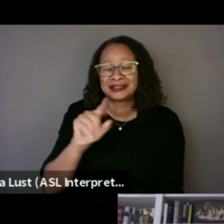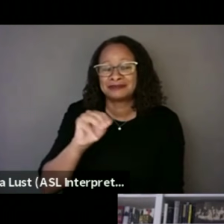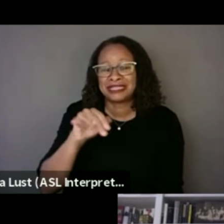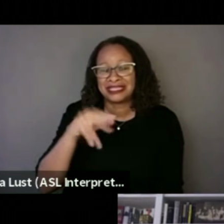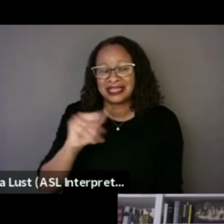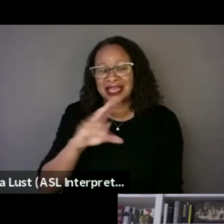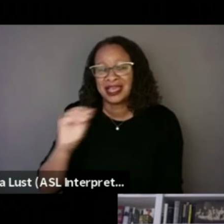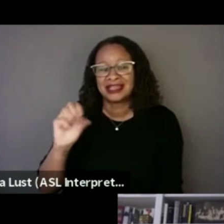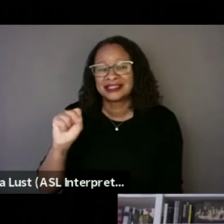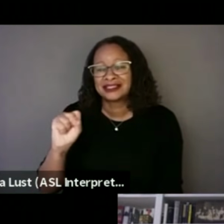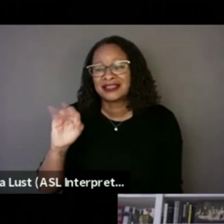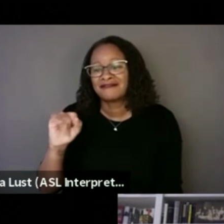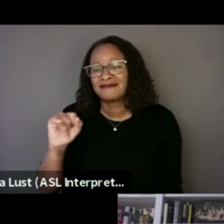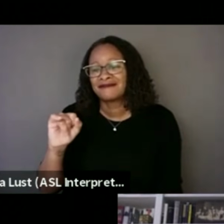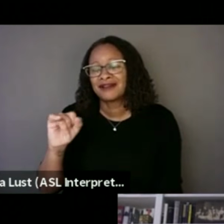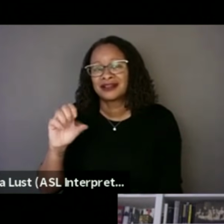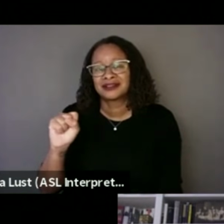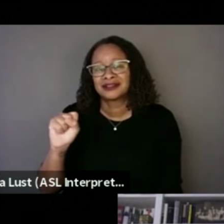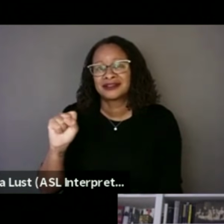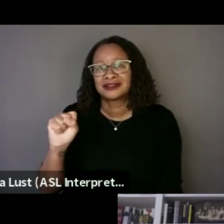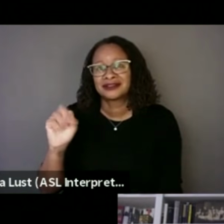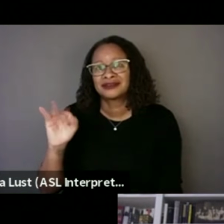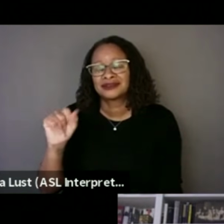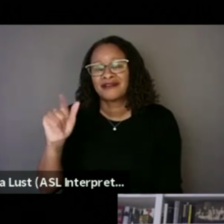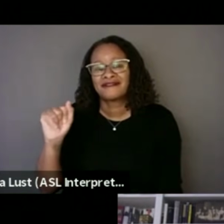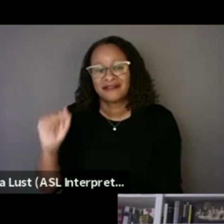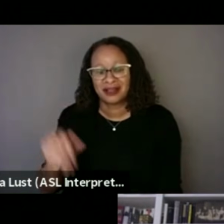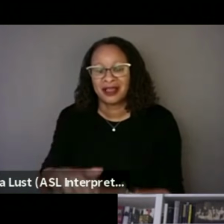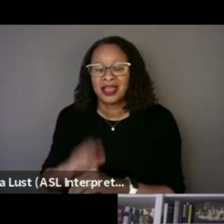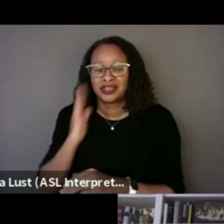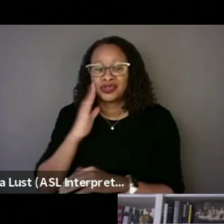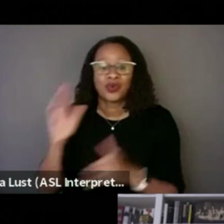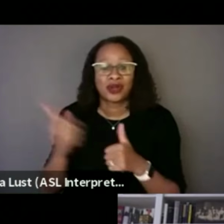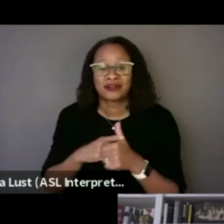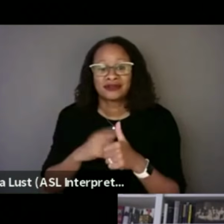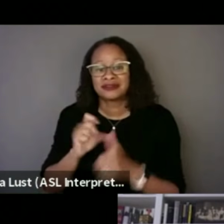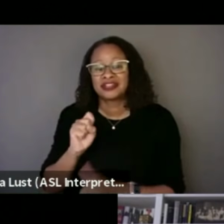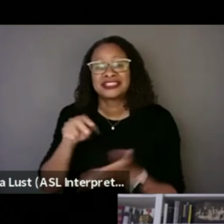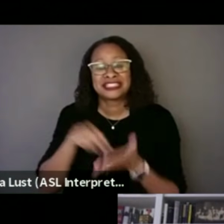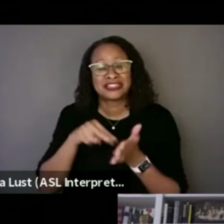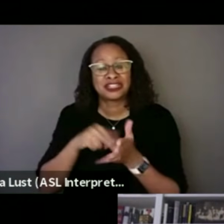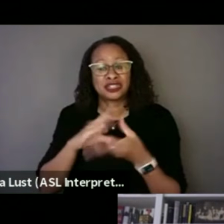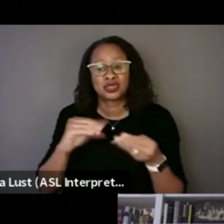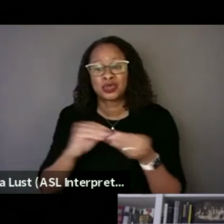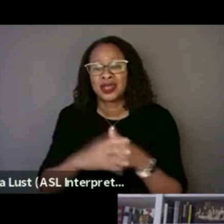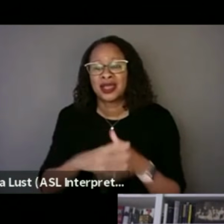Like, I mean, you know, our Syria story line because that's your hometown, but anyway... Sorry, I talked a bit more.